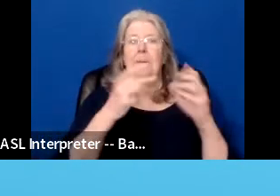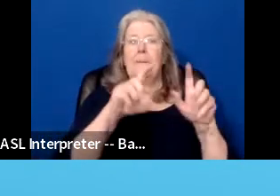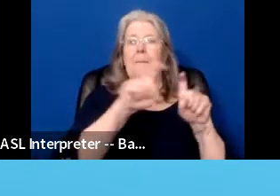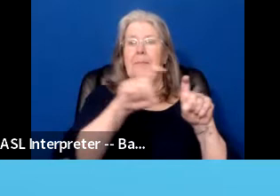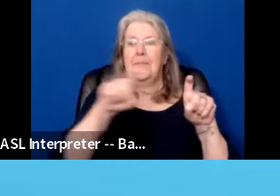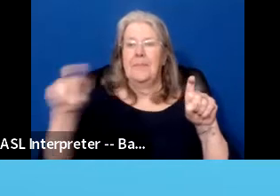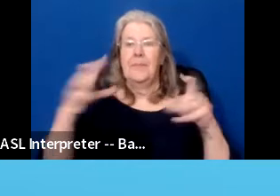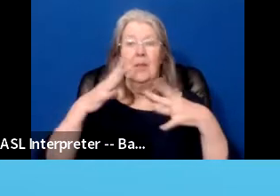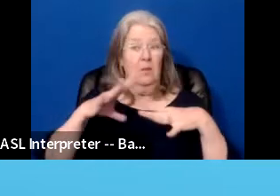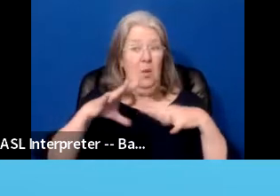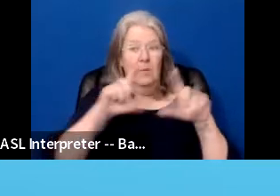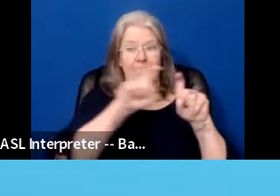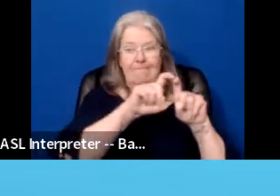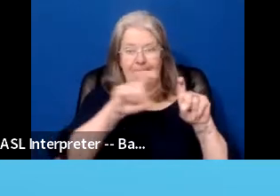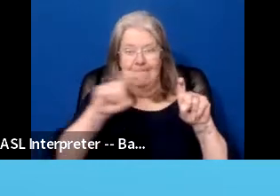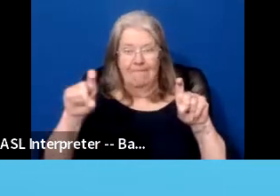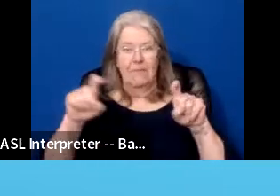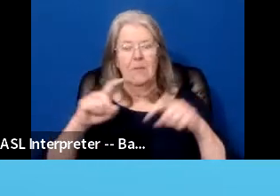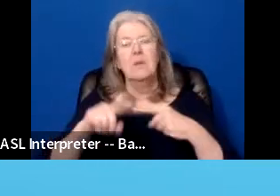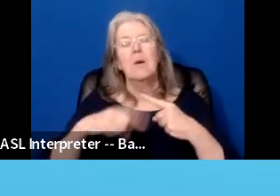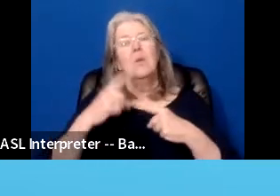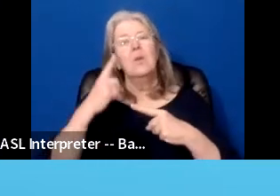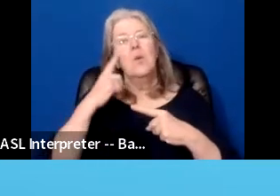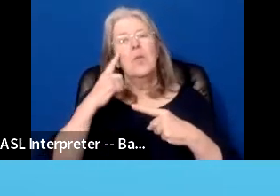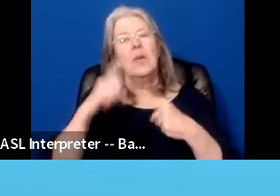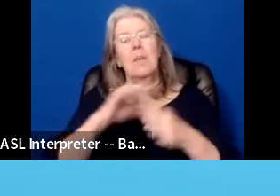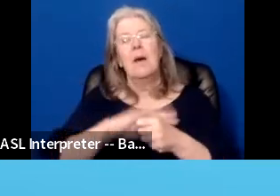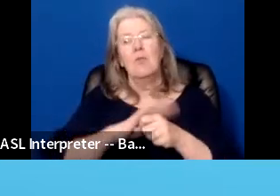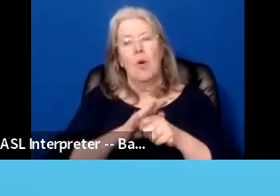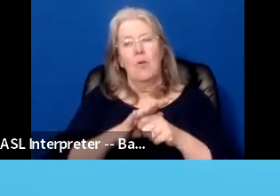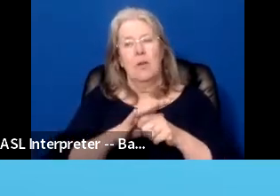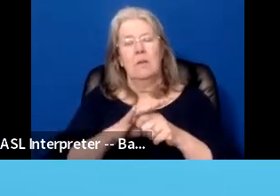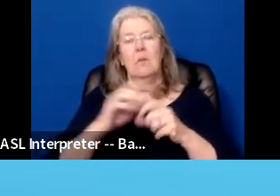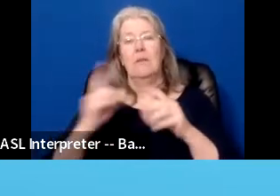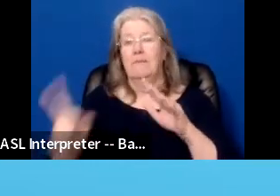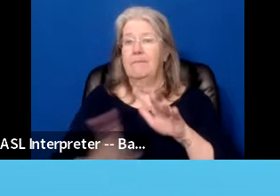So when you think about COVID when it first came out they talked about this